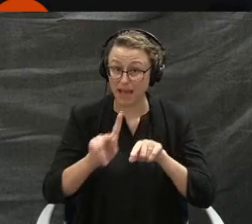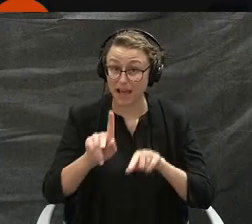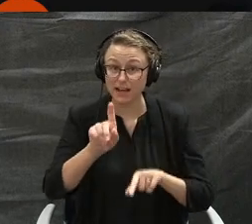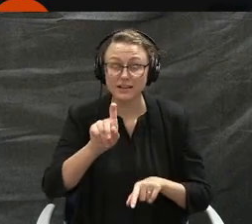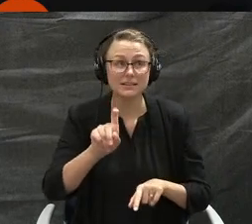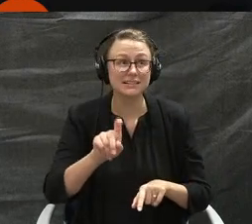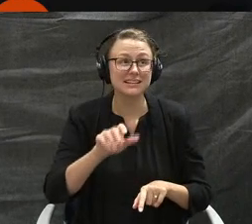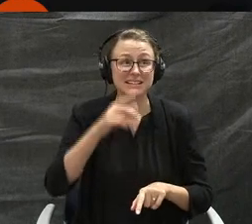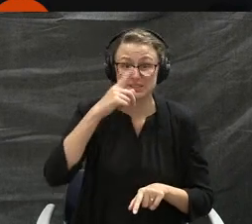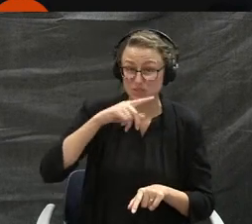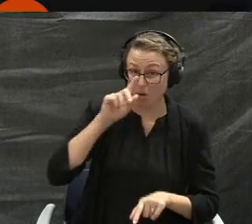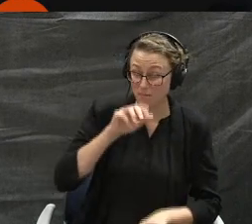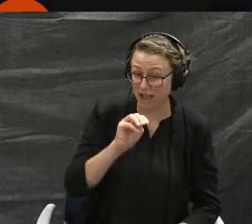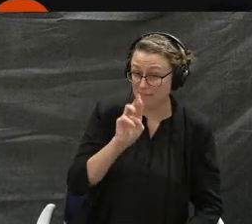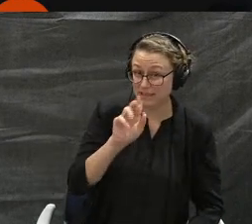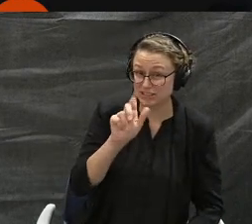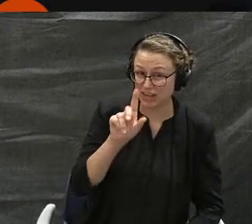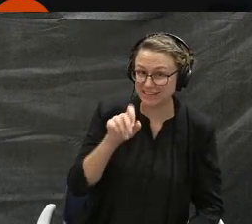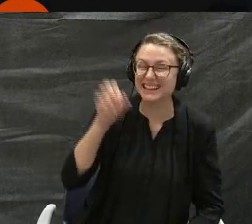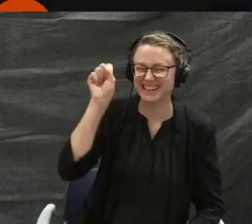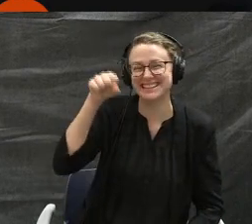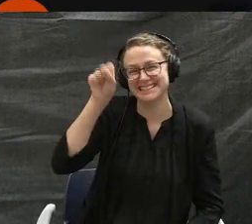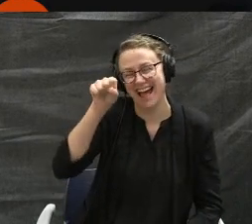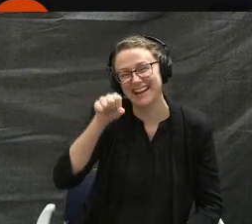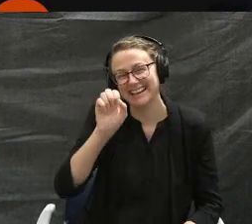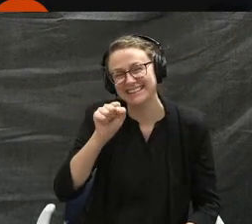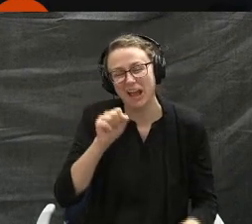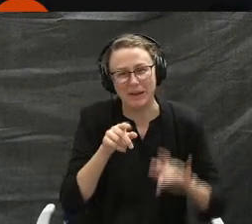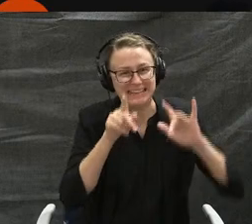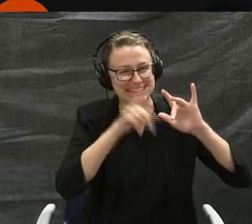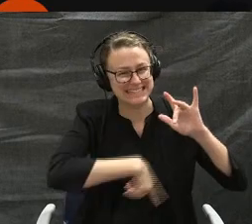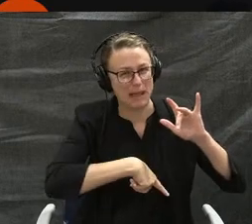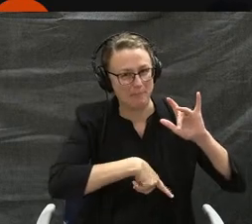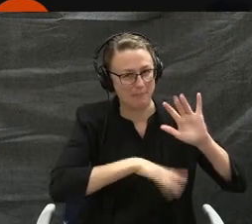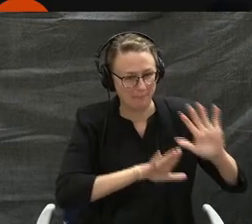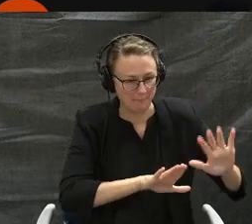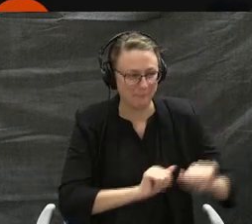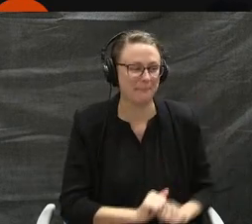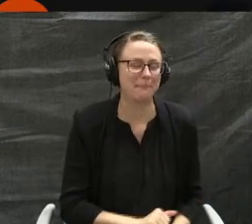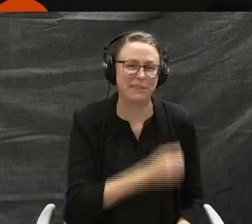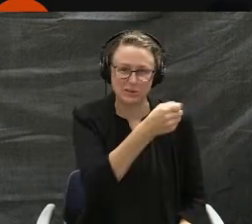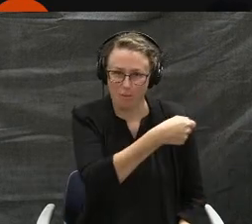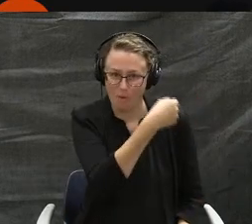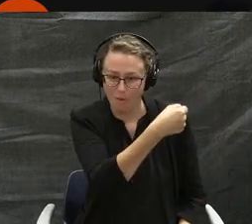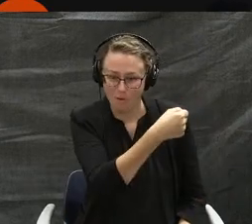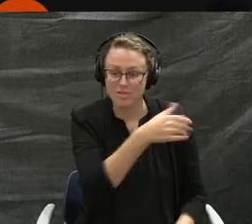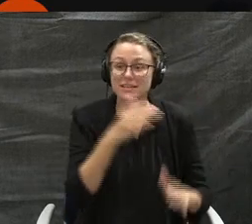Alexander shake? So the next option is option four hybrid B,